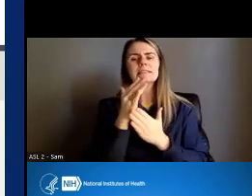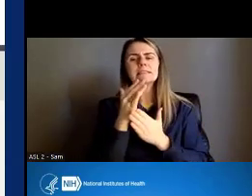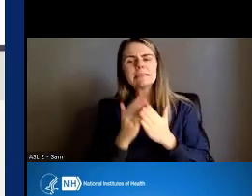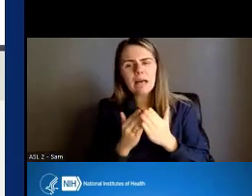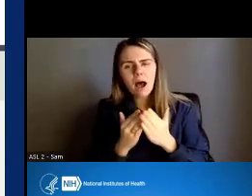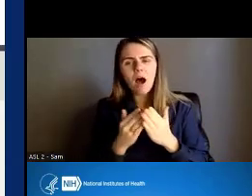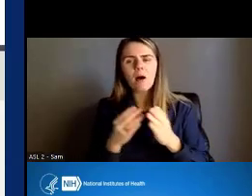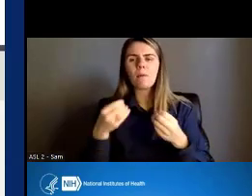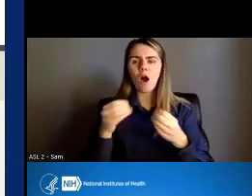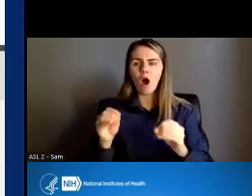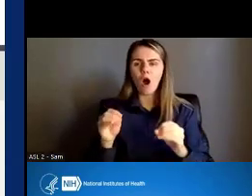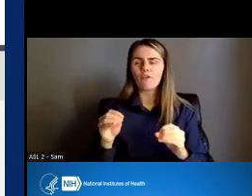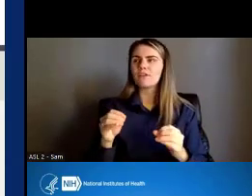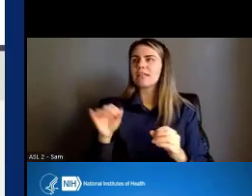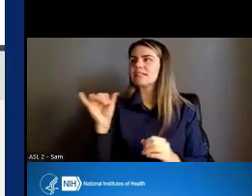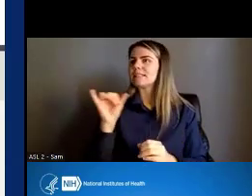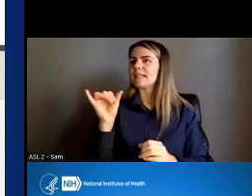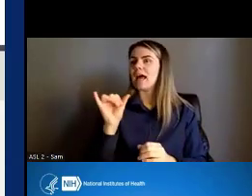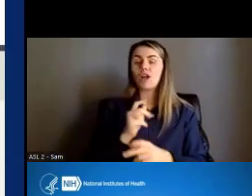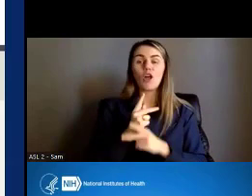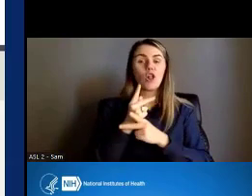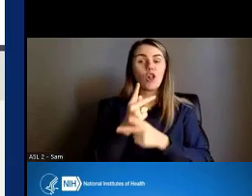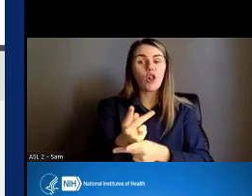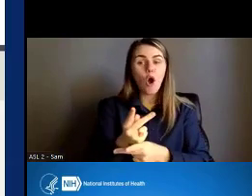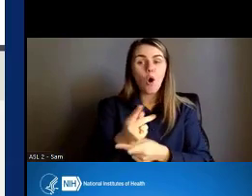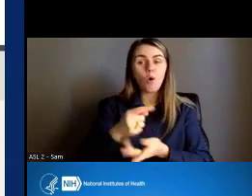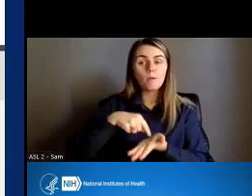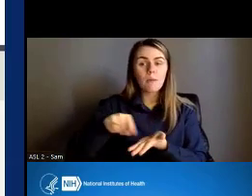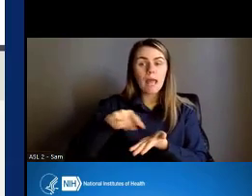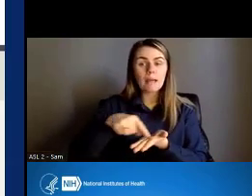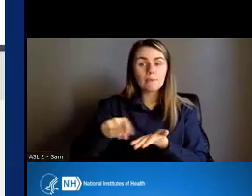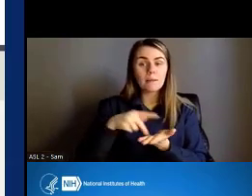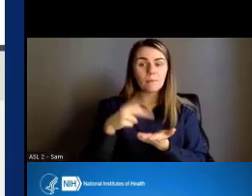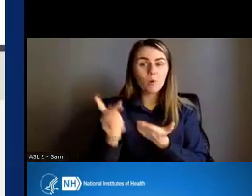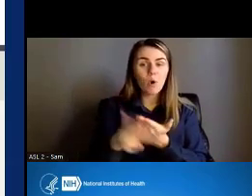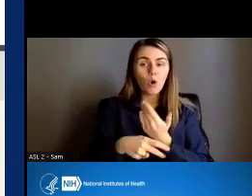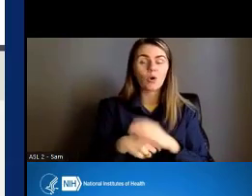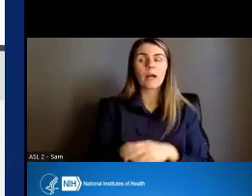like the Loan Repayment Program and our Animal Welfare Office,